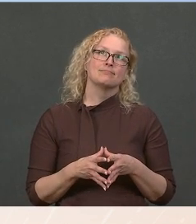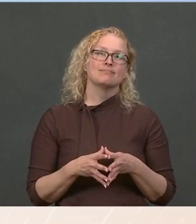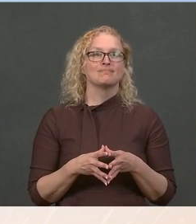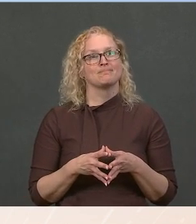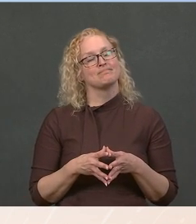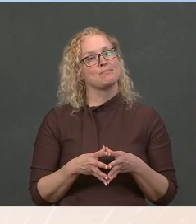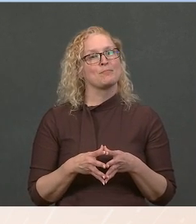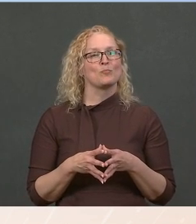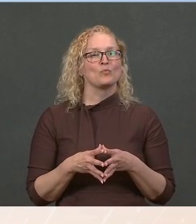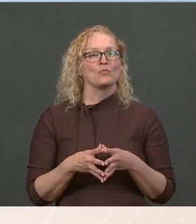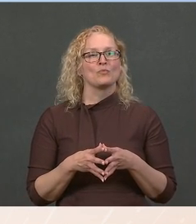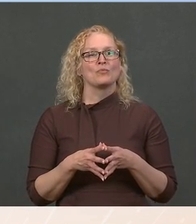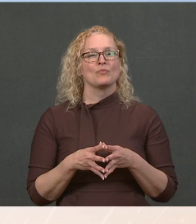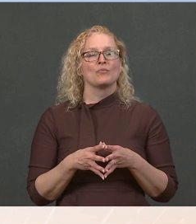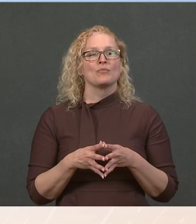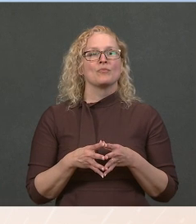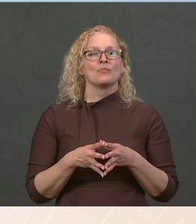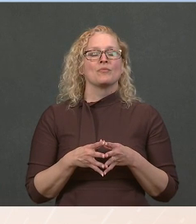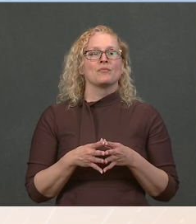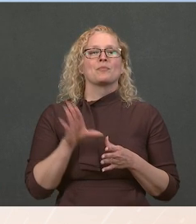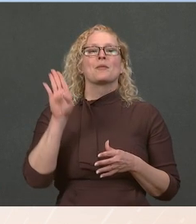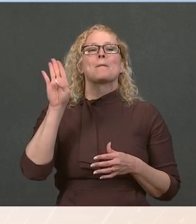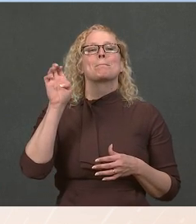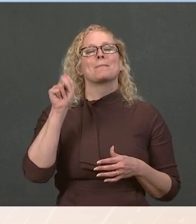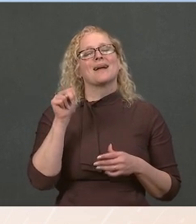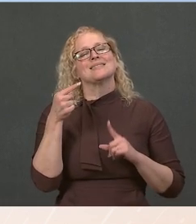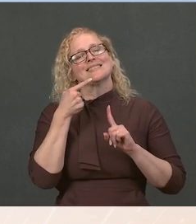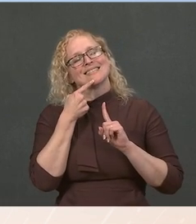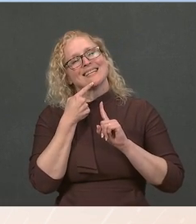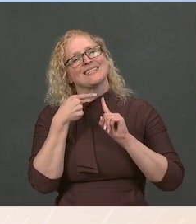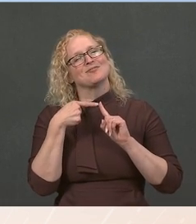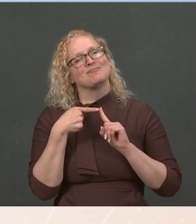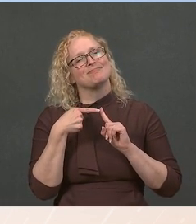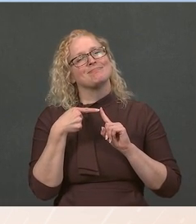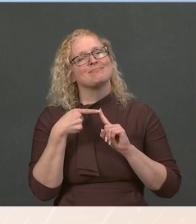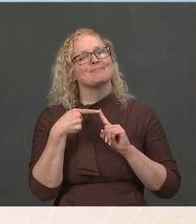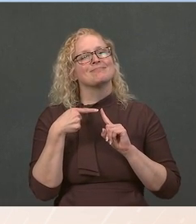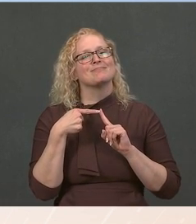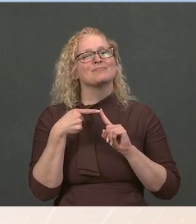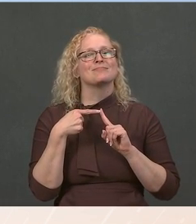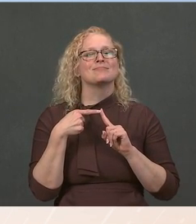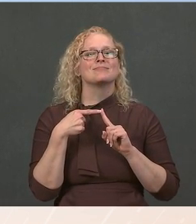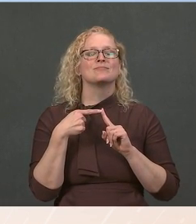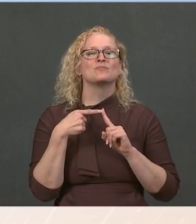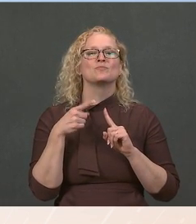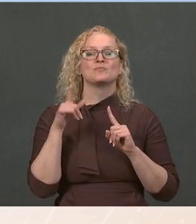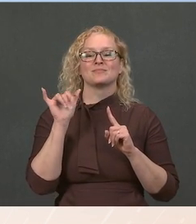by $292 billion the combined revenue impact of the corporate minimum tax,